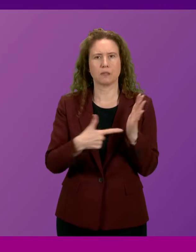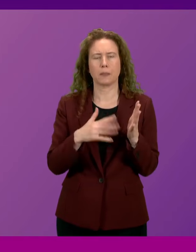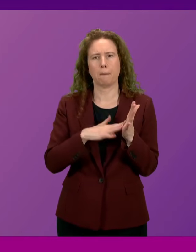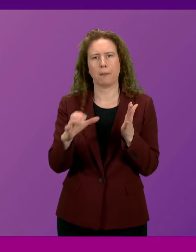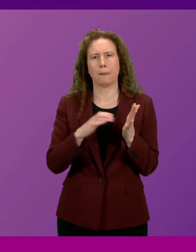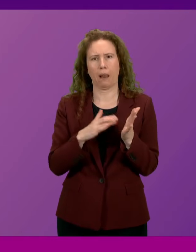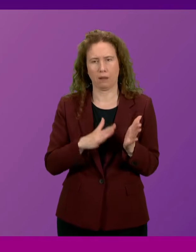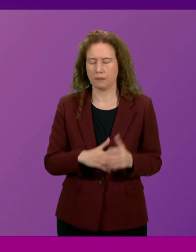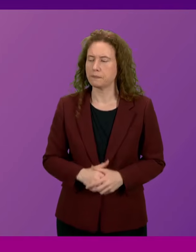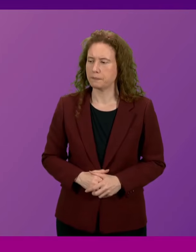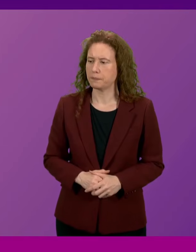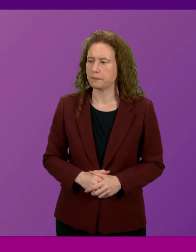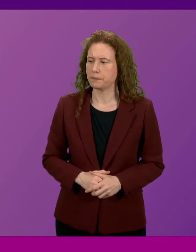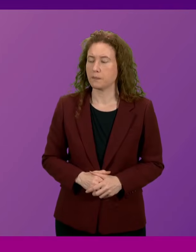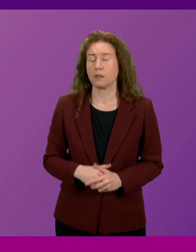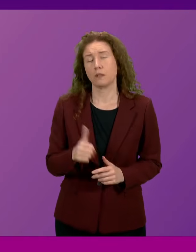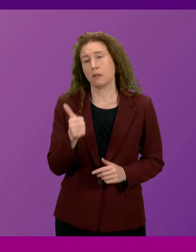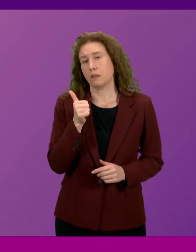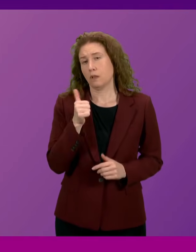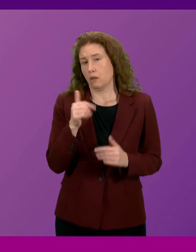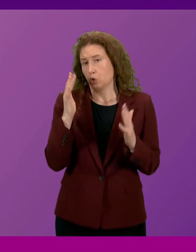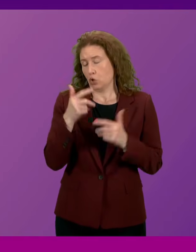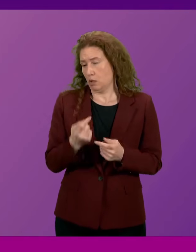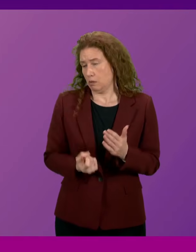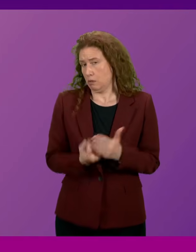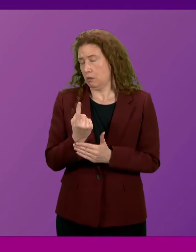The First Minister will be aware of concerns about the delivery of capital